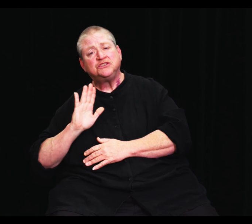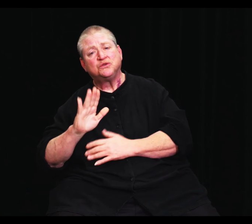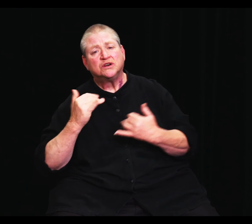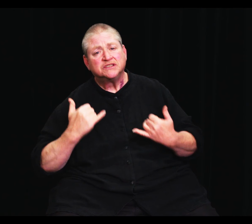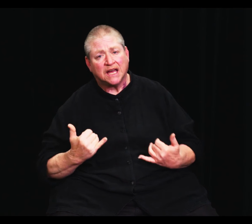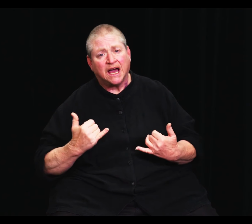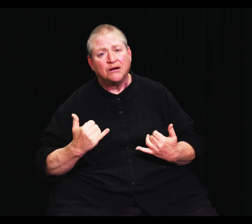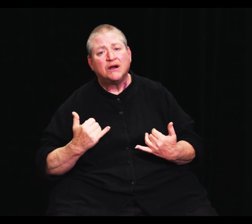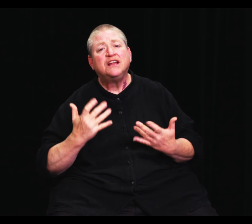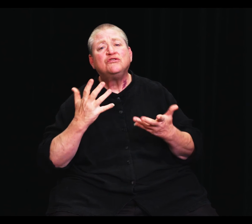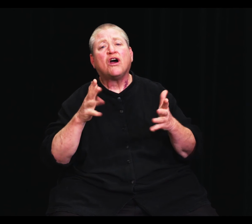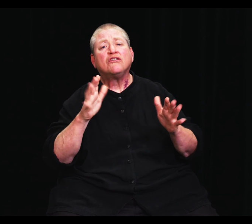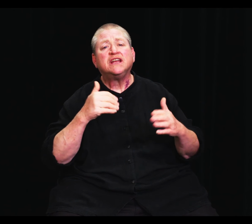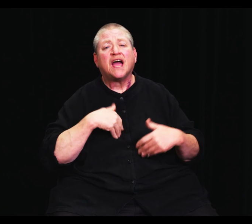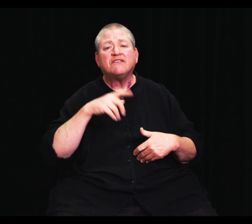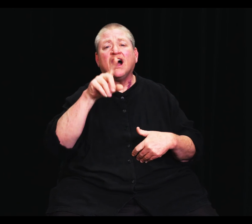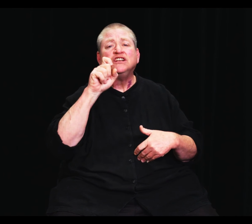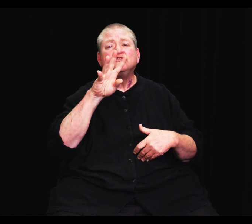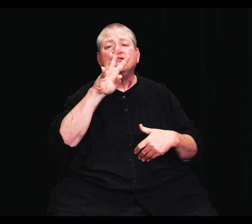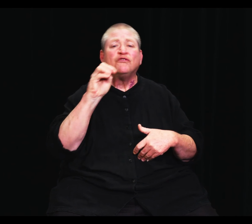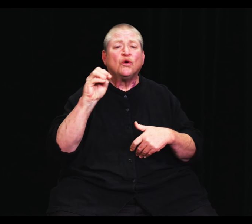but you made it. The torch is yours to carry.